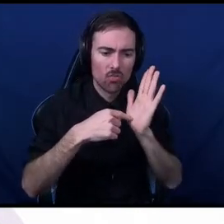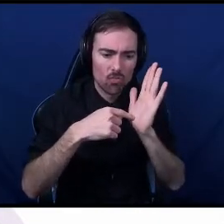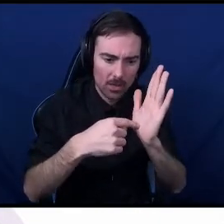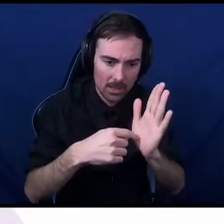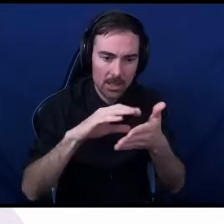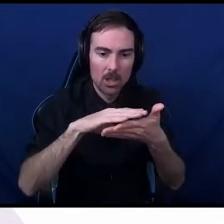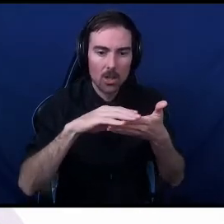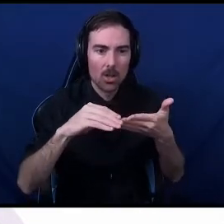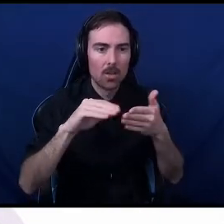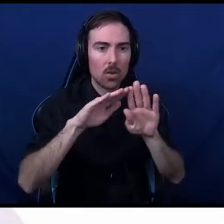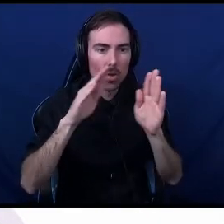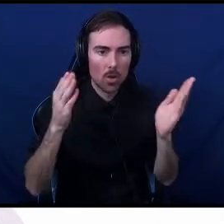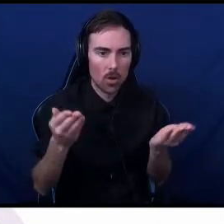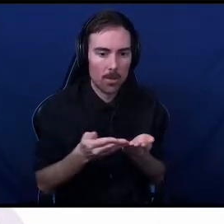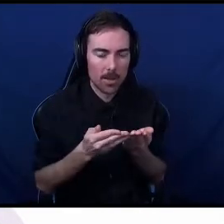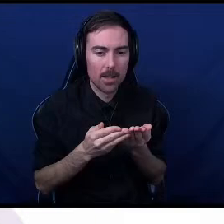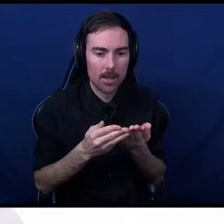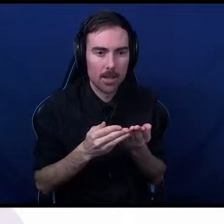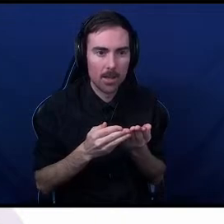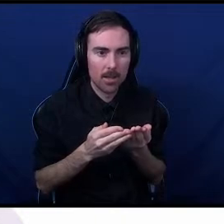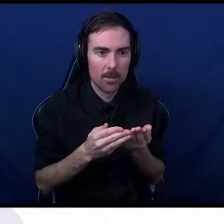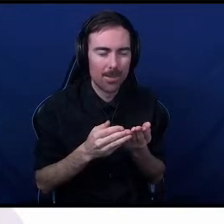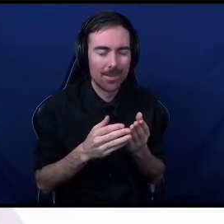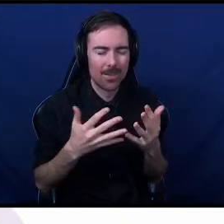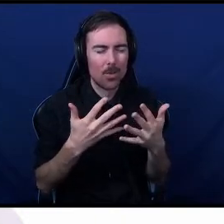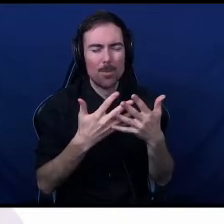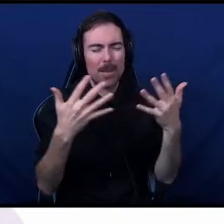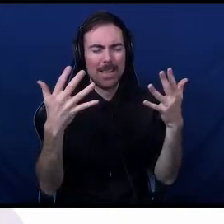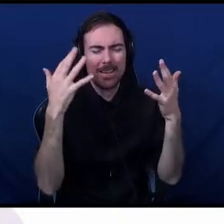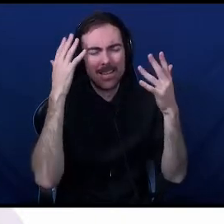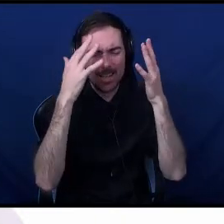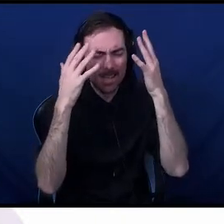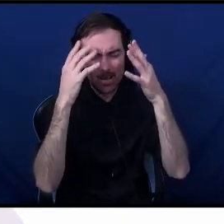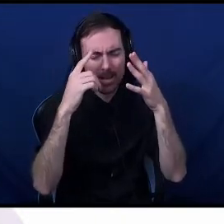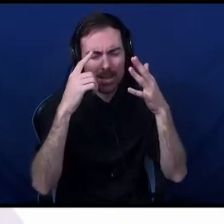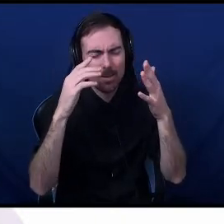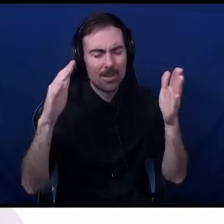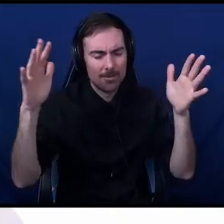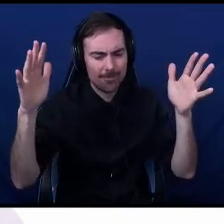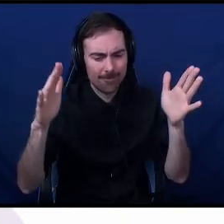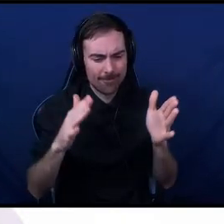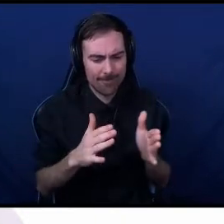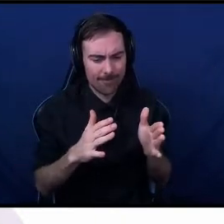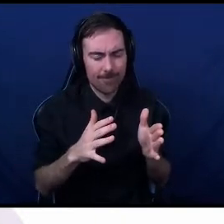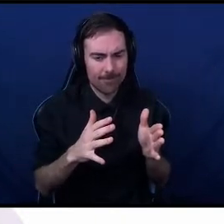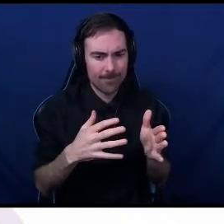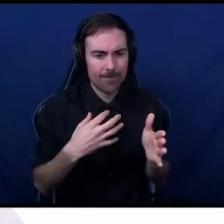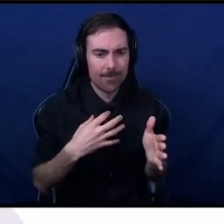That's just too big for people to comprehend. So I think we've got to bring it down to kind of some, some kind of further